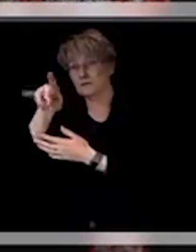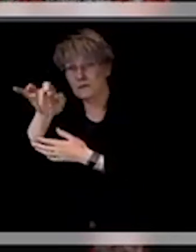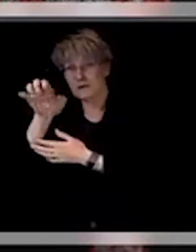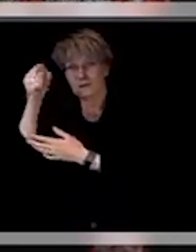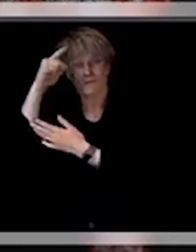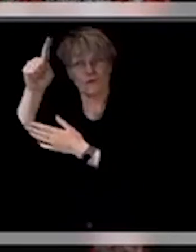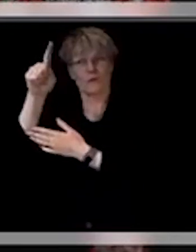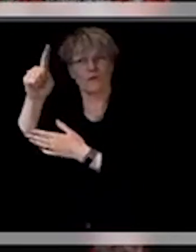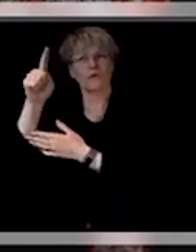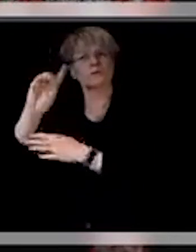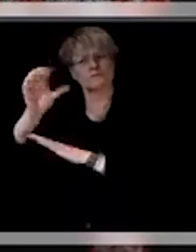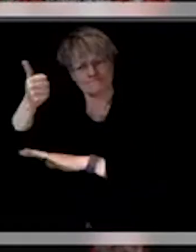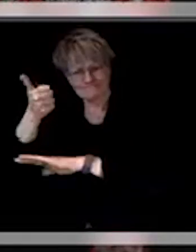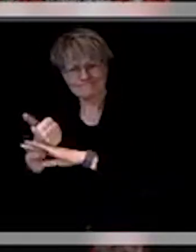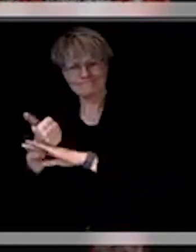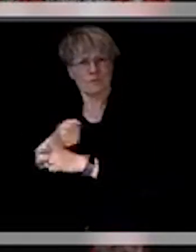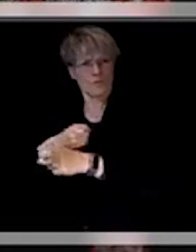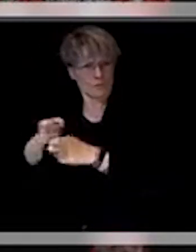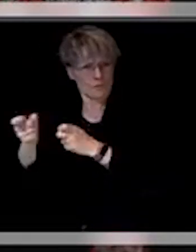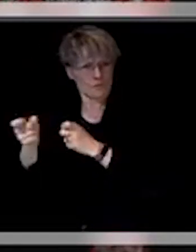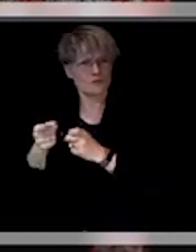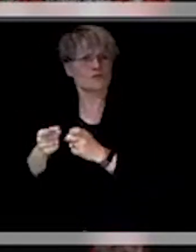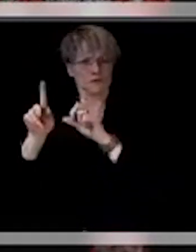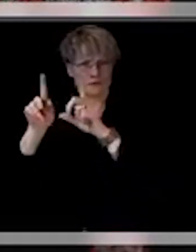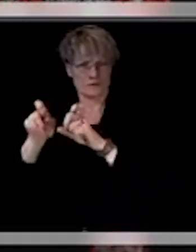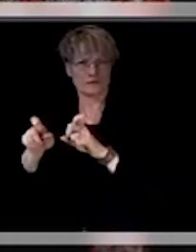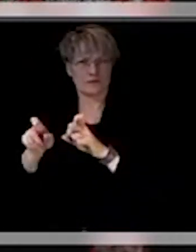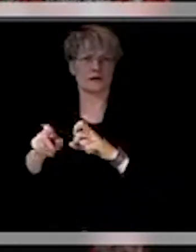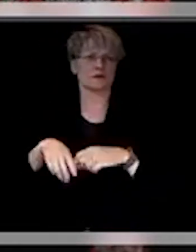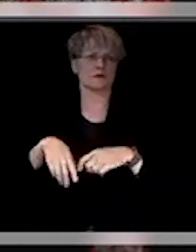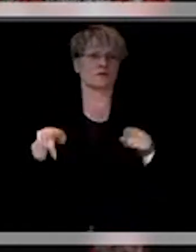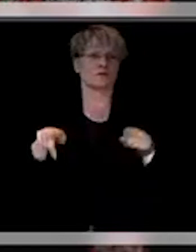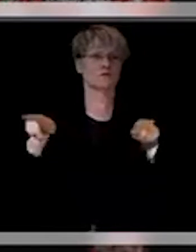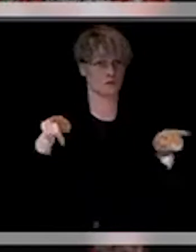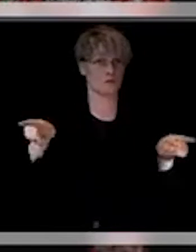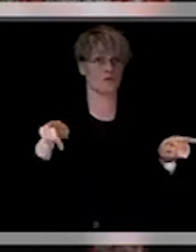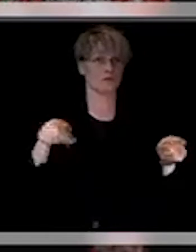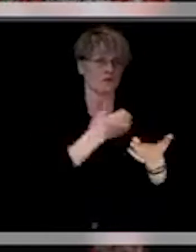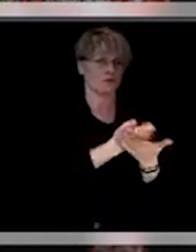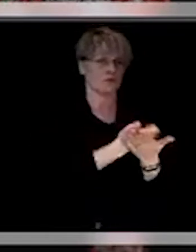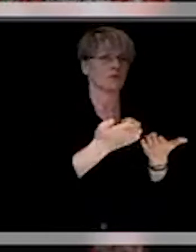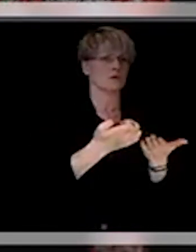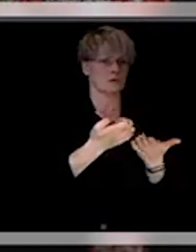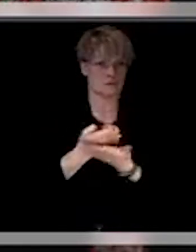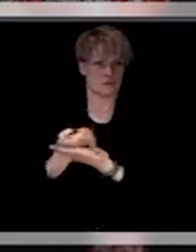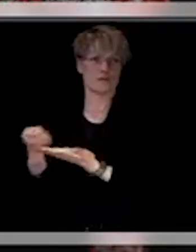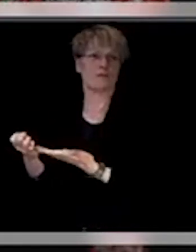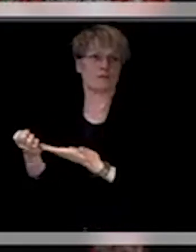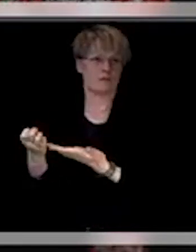of it is that the labs where the specimens are sent actually have some backup, because